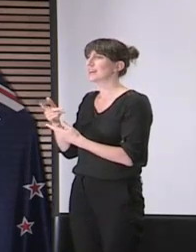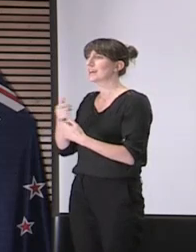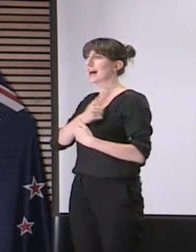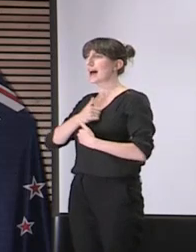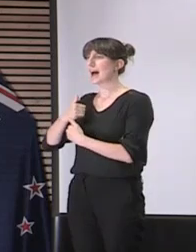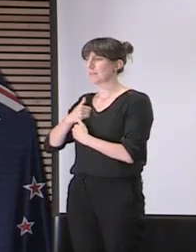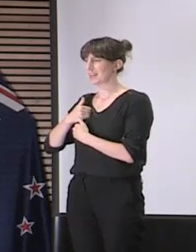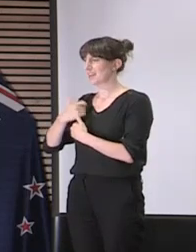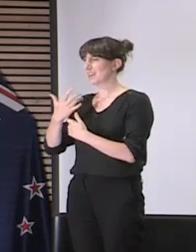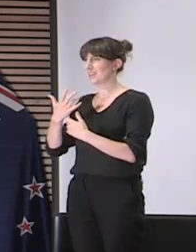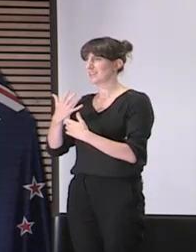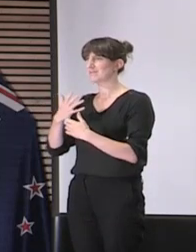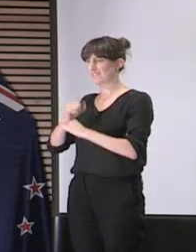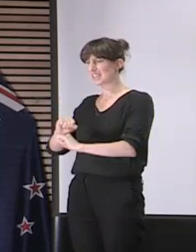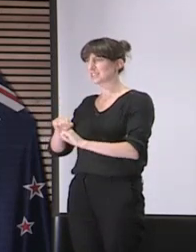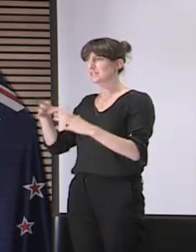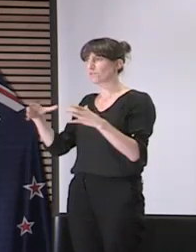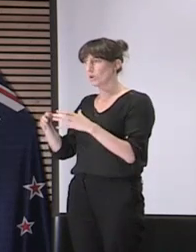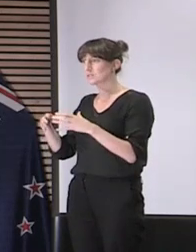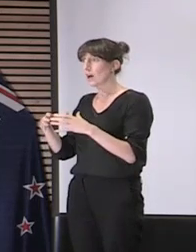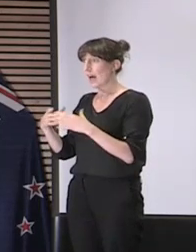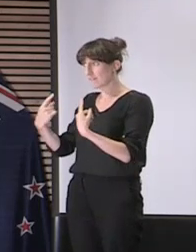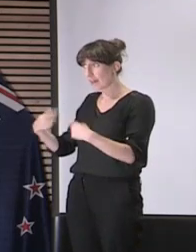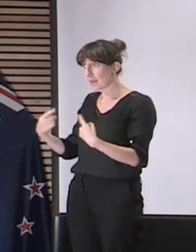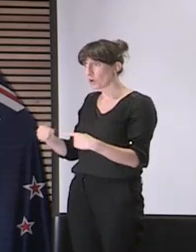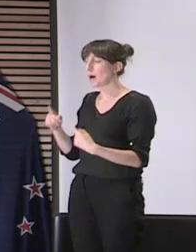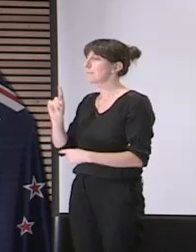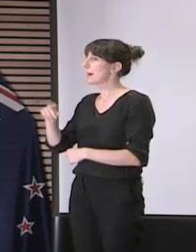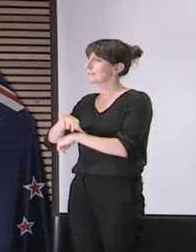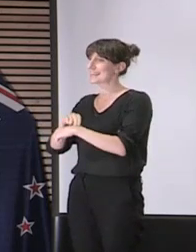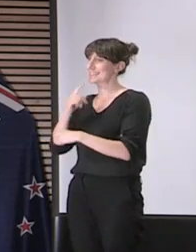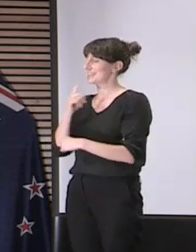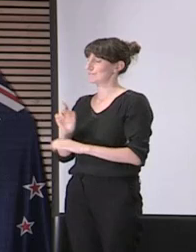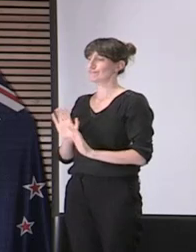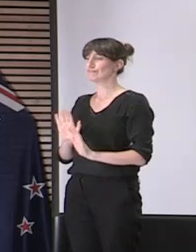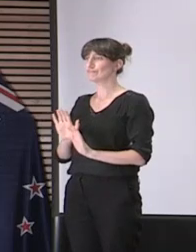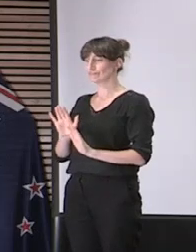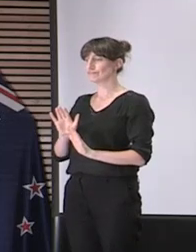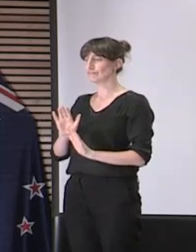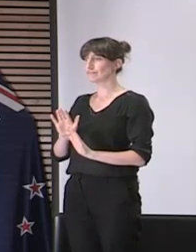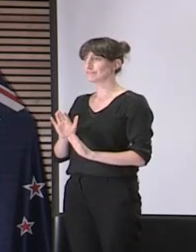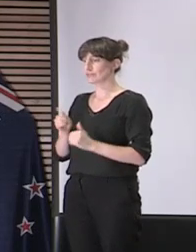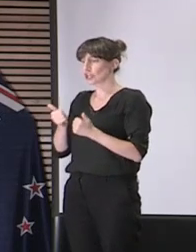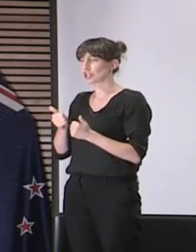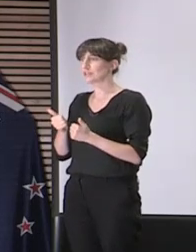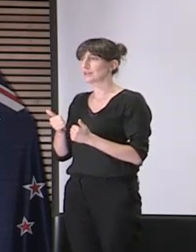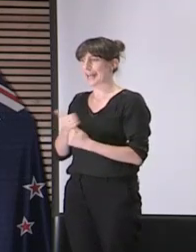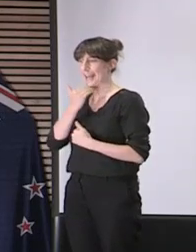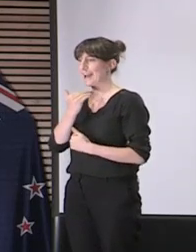police aren't resourced because again the Defence Force have always been available for any needs to be met but the police have